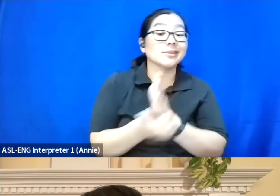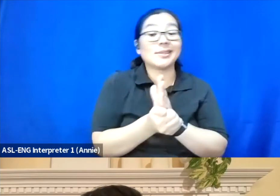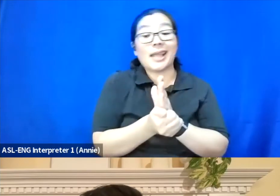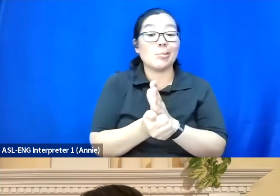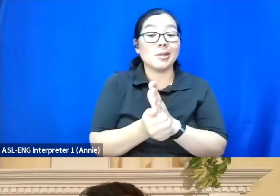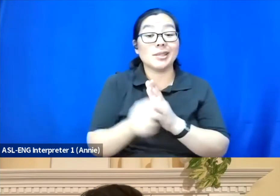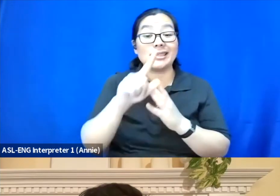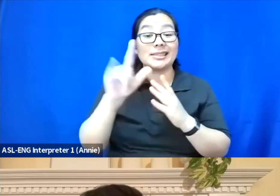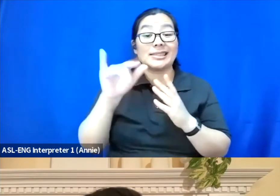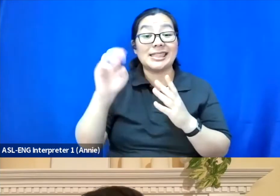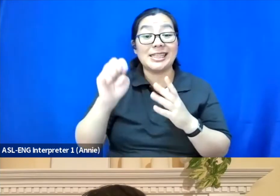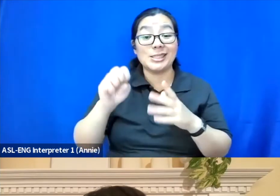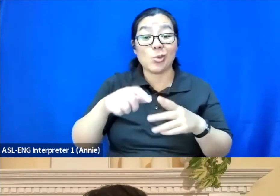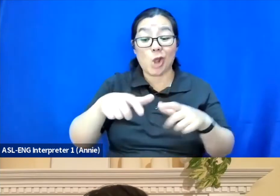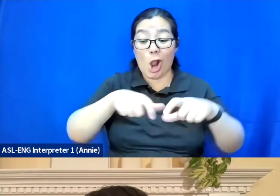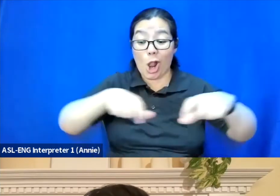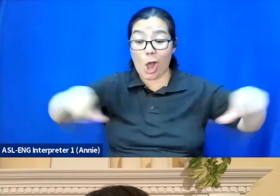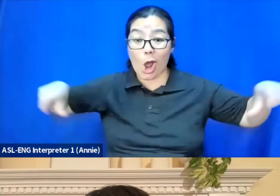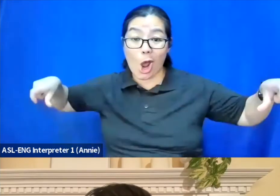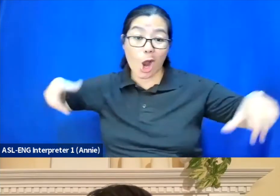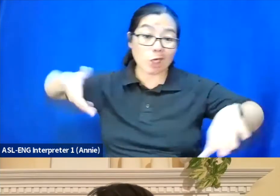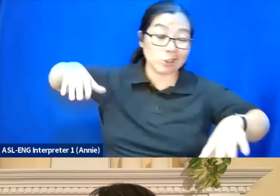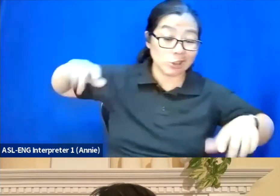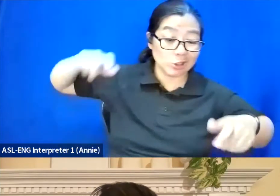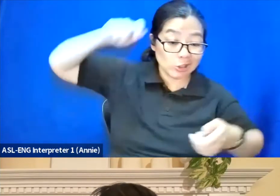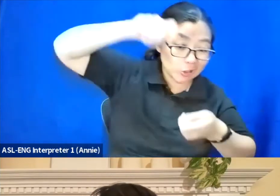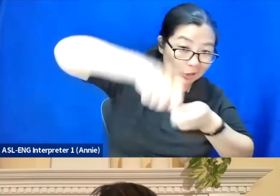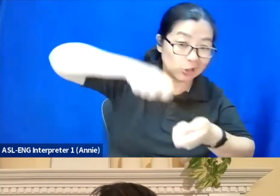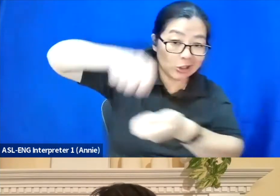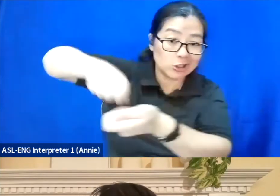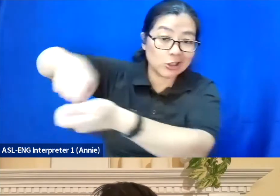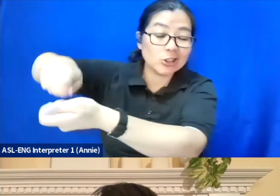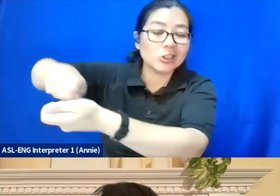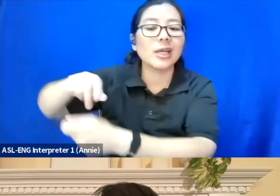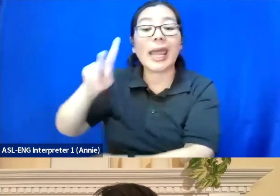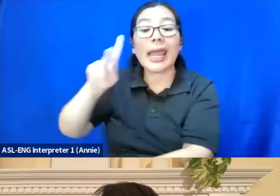Let's talk about it. And so I think, even though -- like I said --